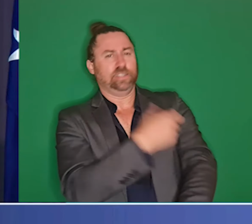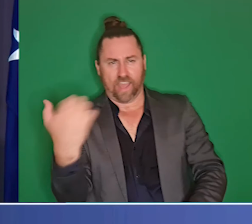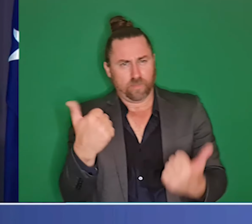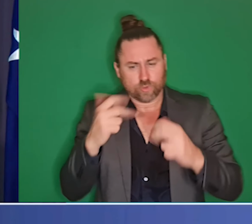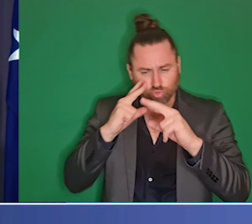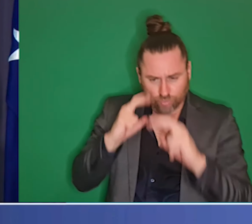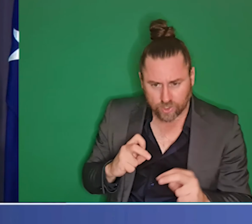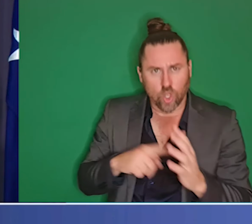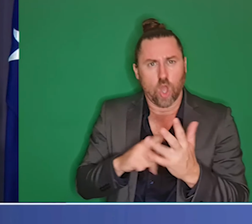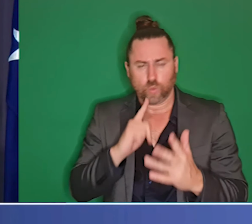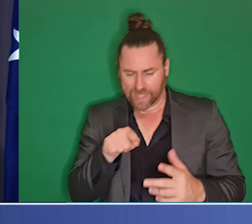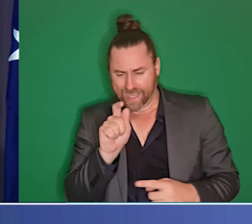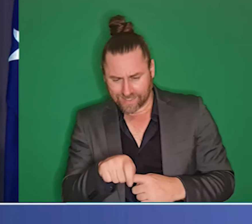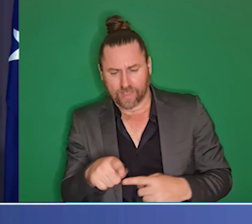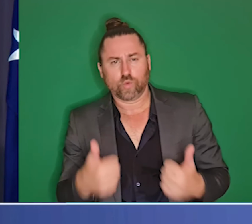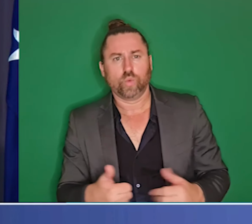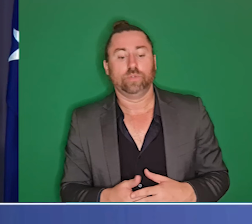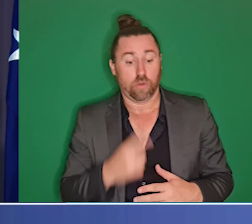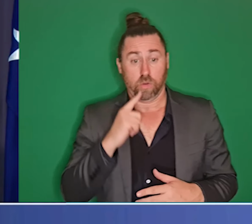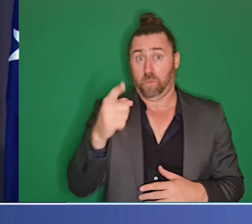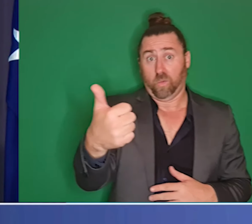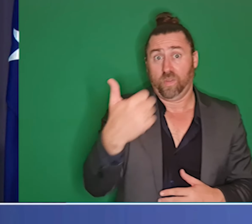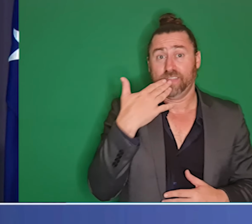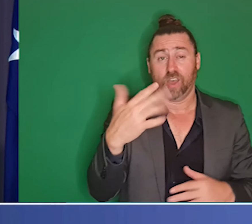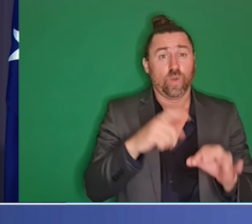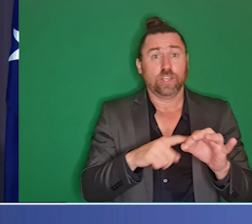We don't have any medicines or any vaccines in Australia